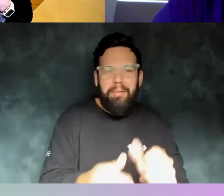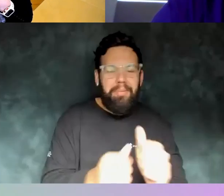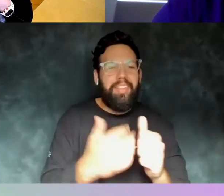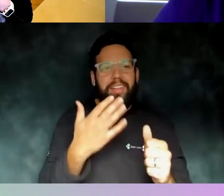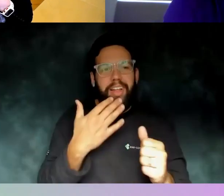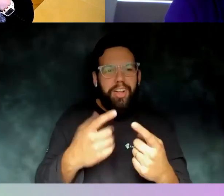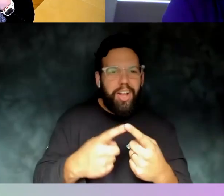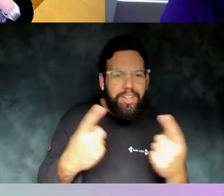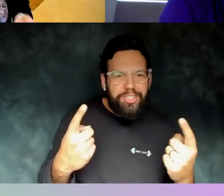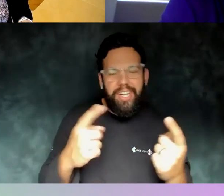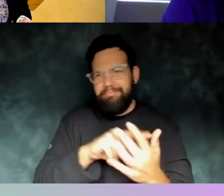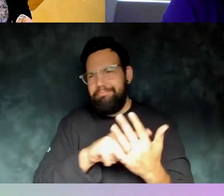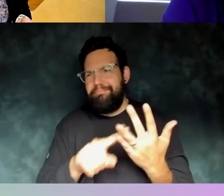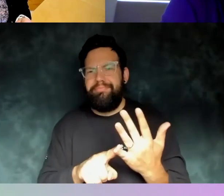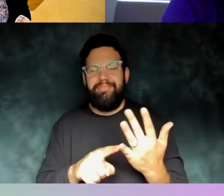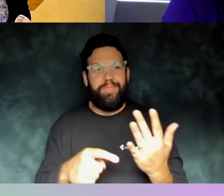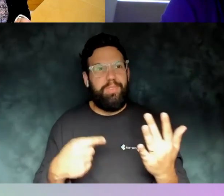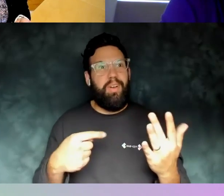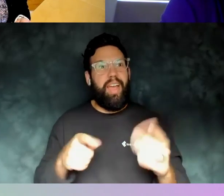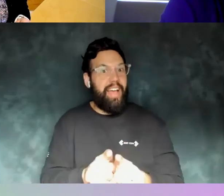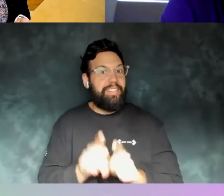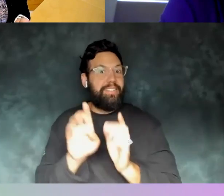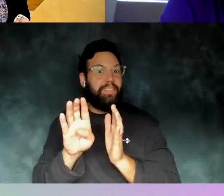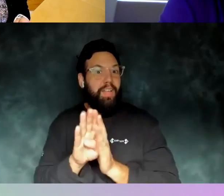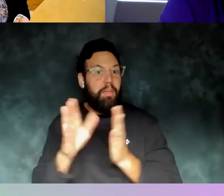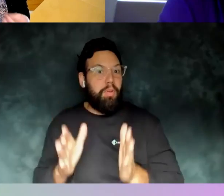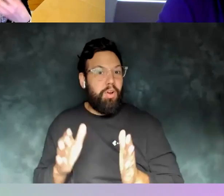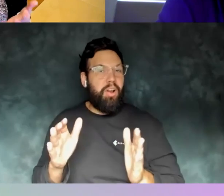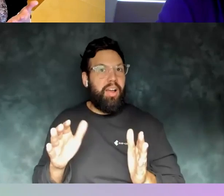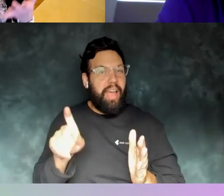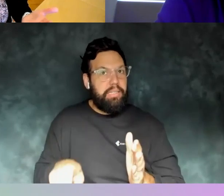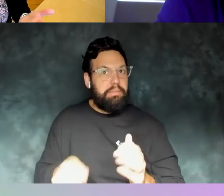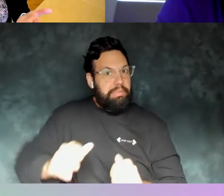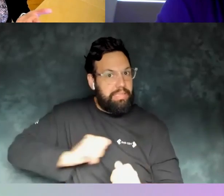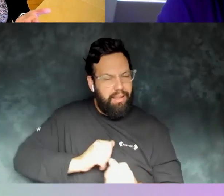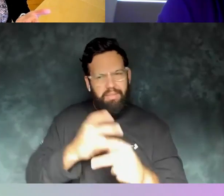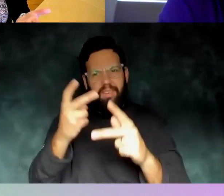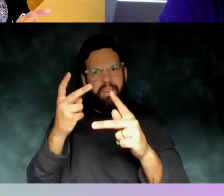63%. So one element. So Charles recognizing Eames said the need is the